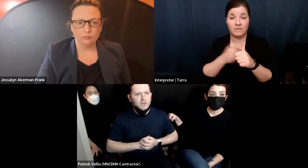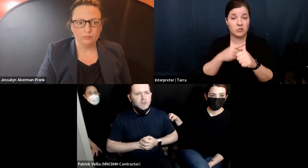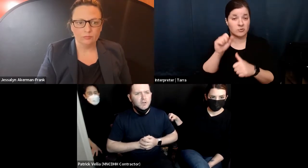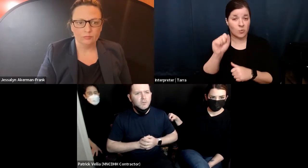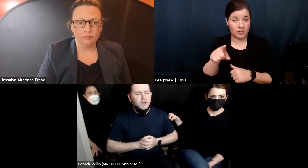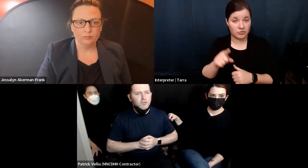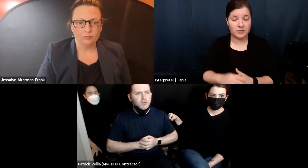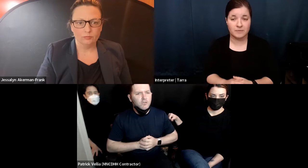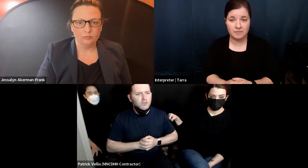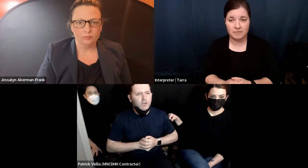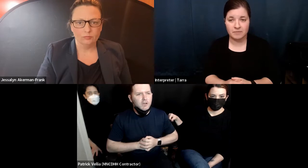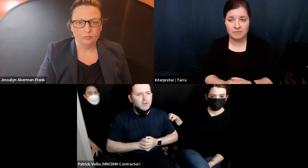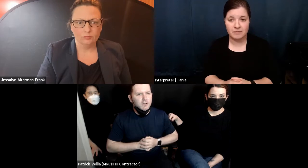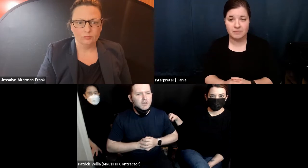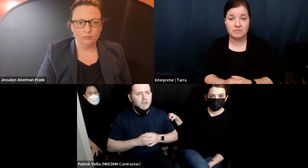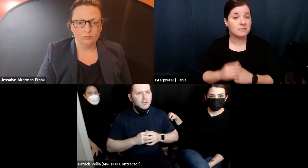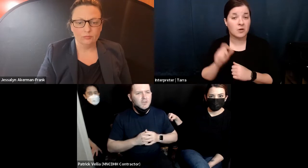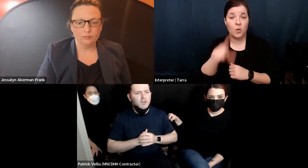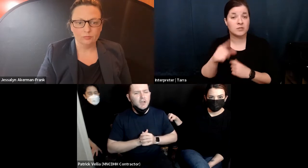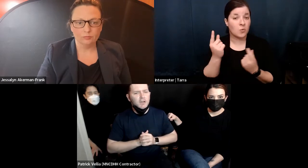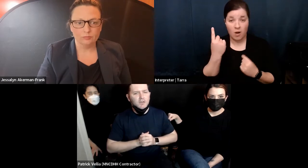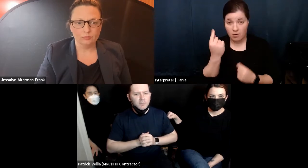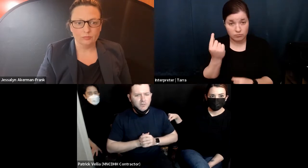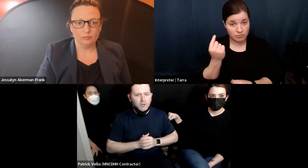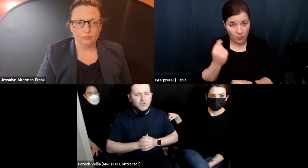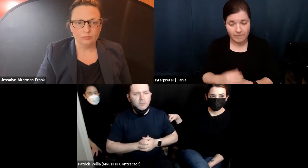So now we've finished the introductions, and we'll move on to the first question.